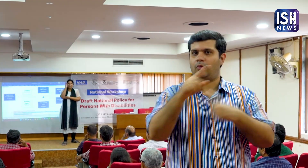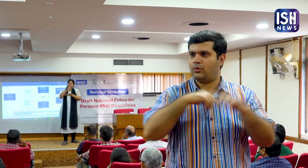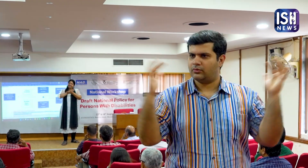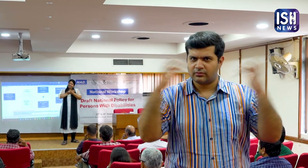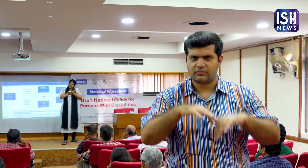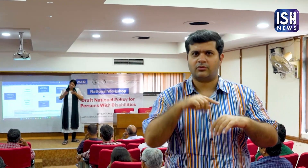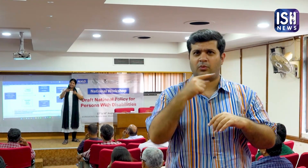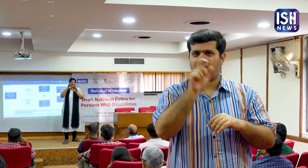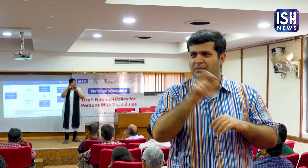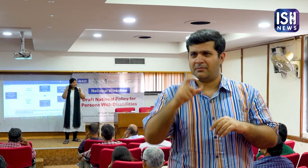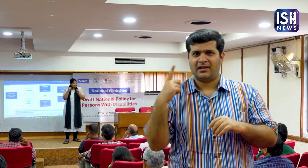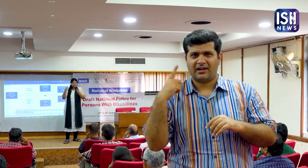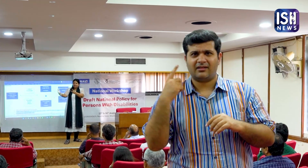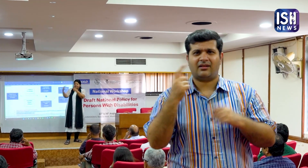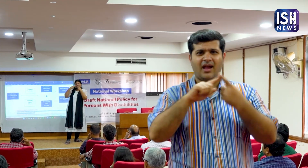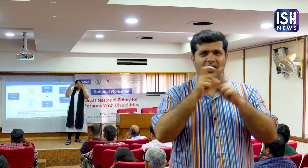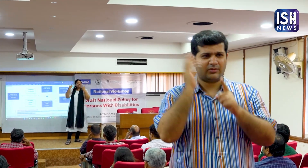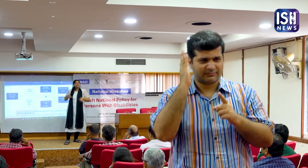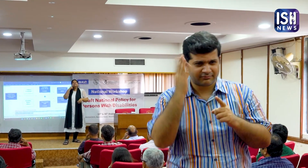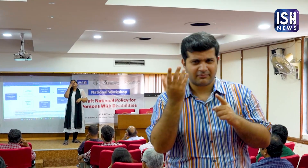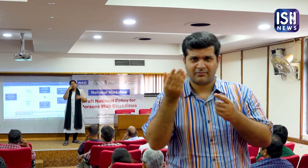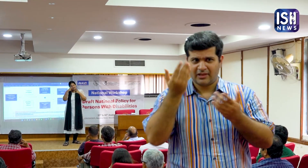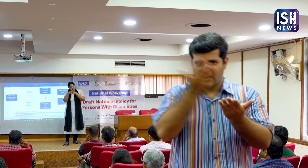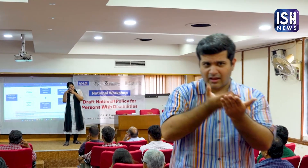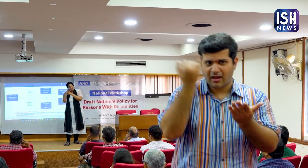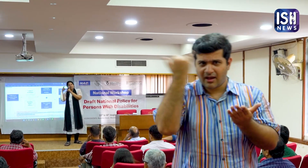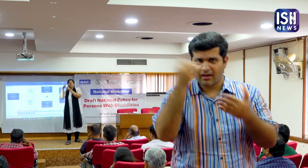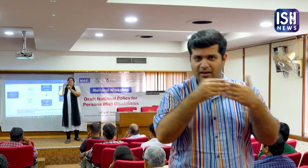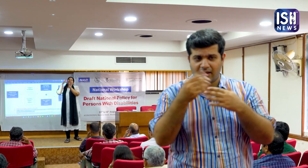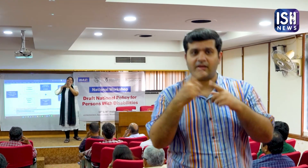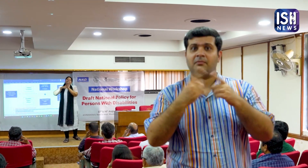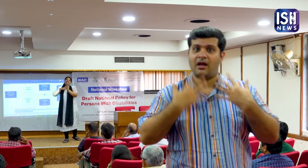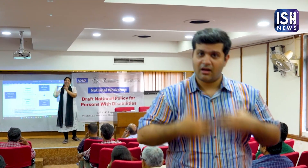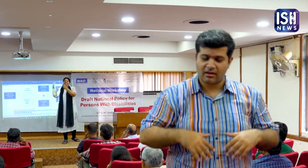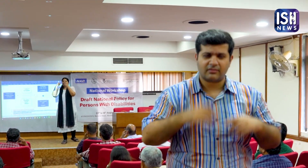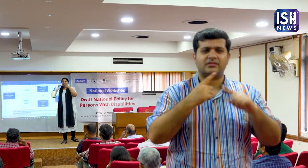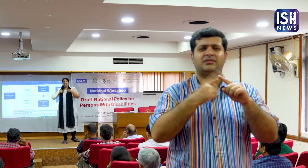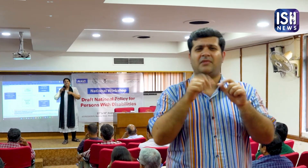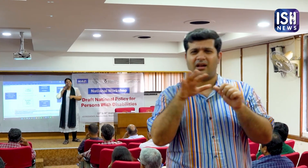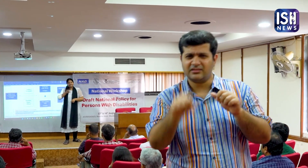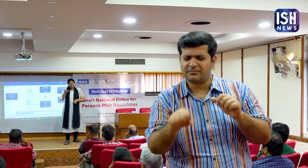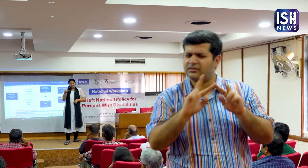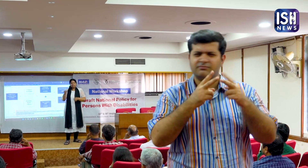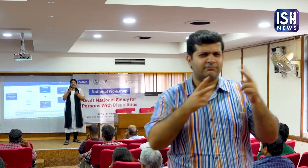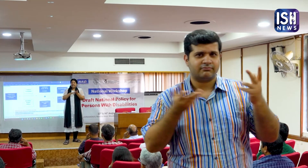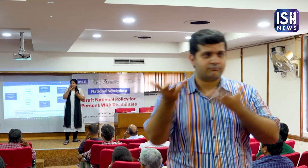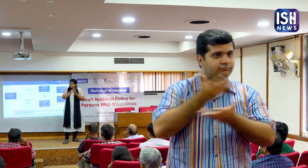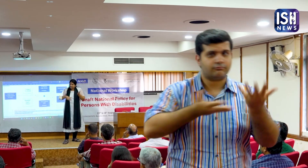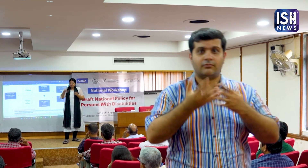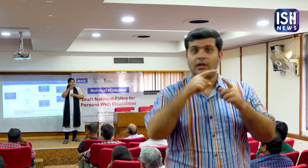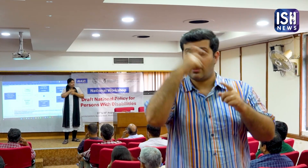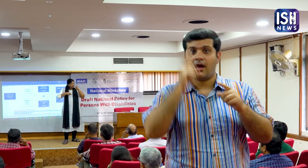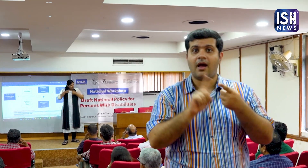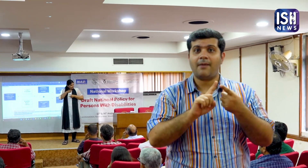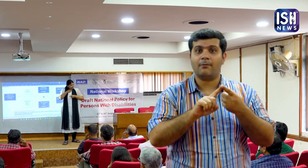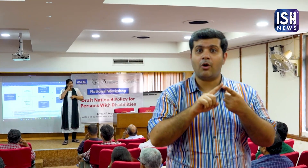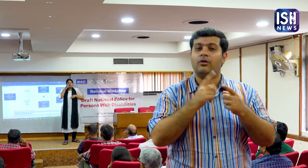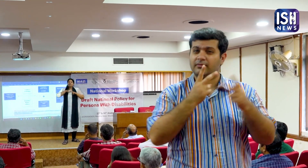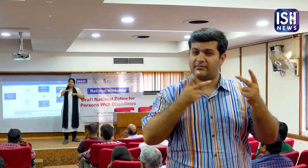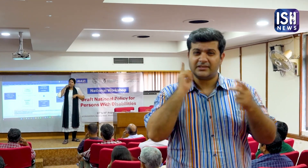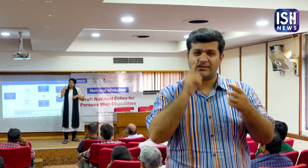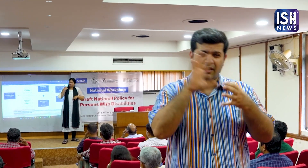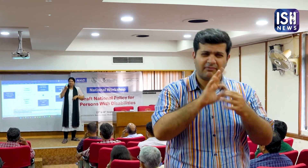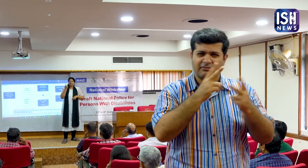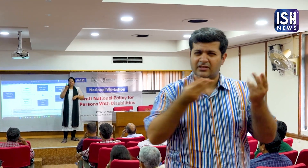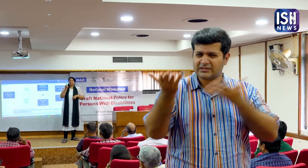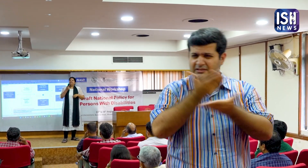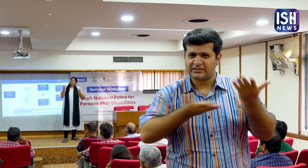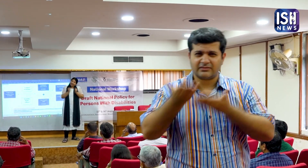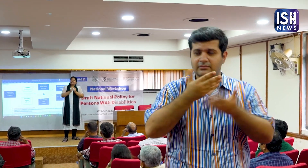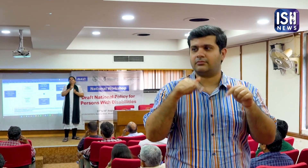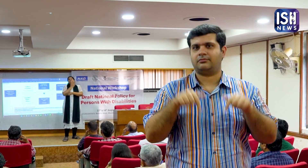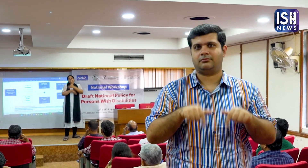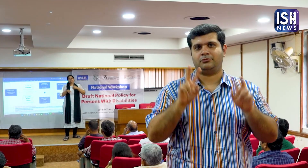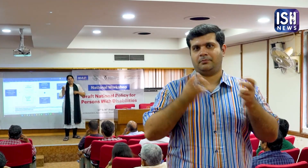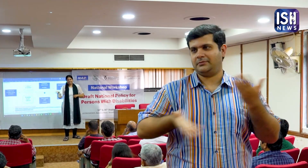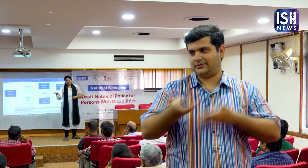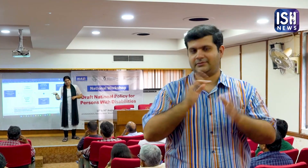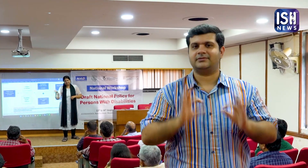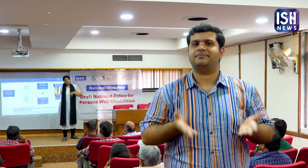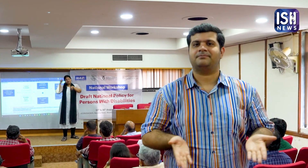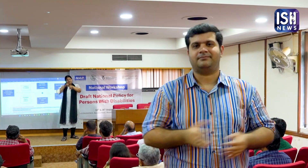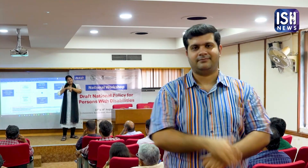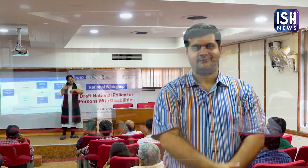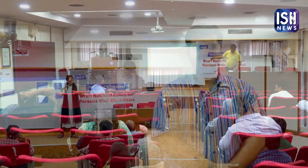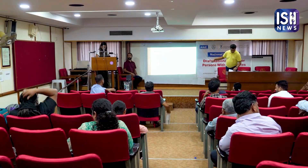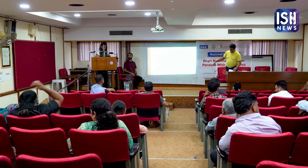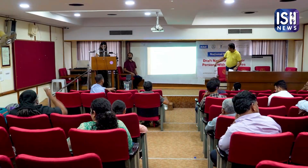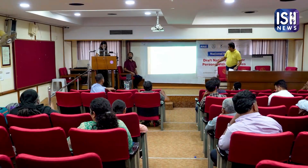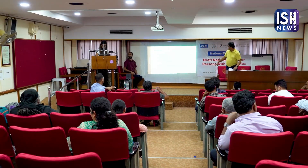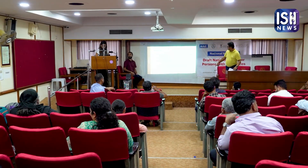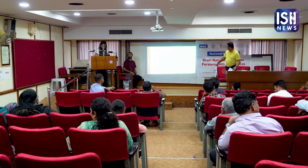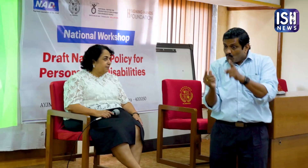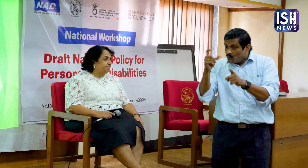Deaf leaders have given discourses on education, health, accessibility, employment etc. all related to the Deaf. Many suggestions were made as well.